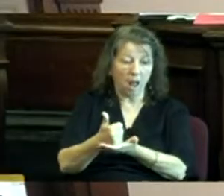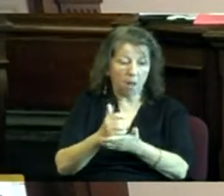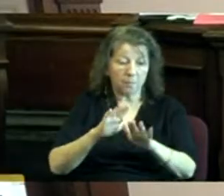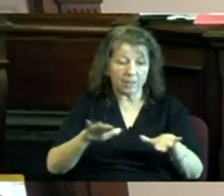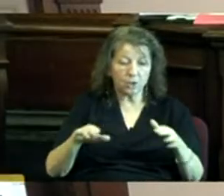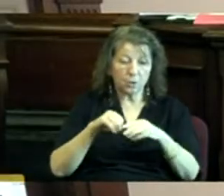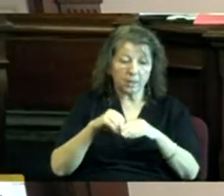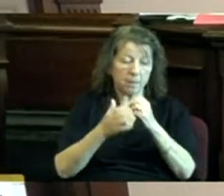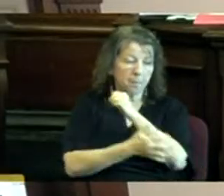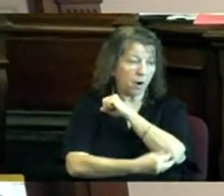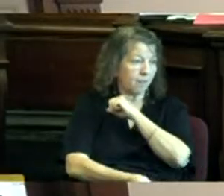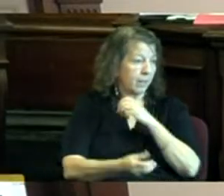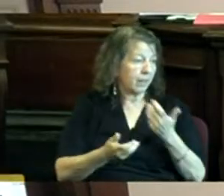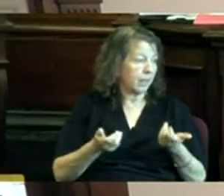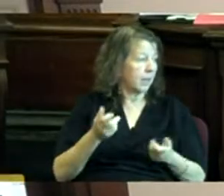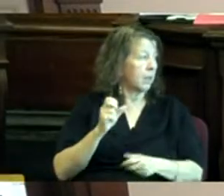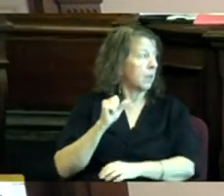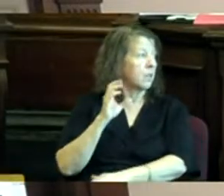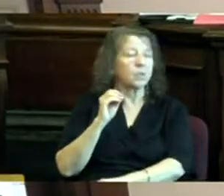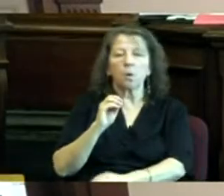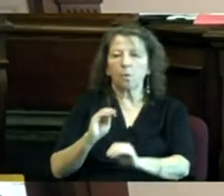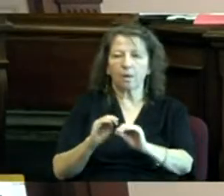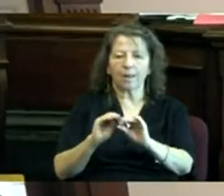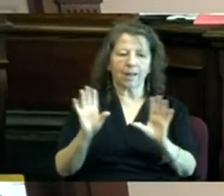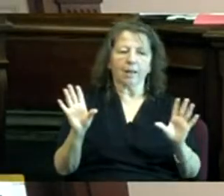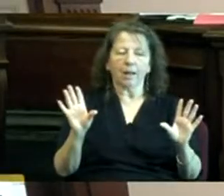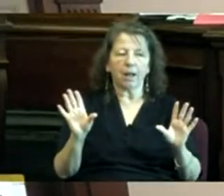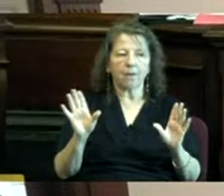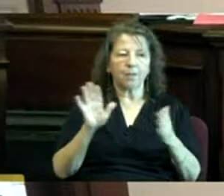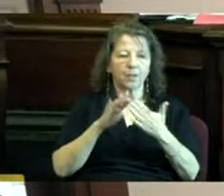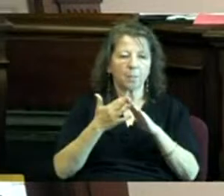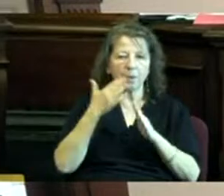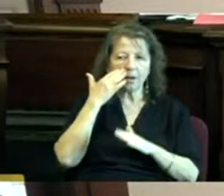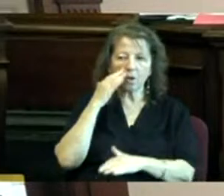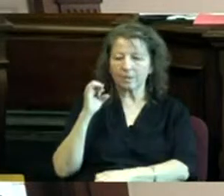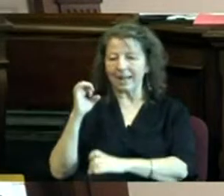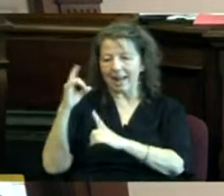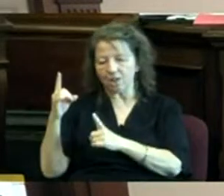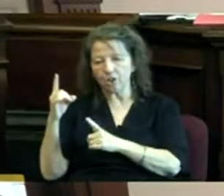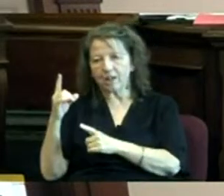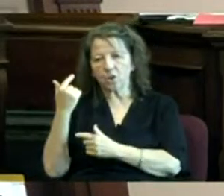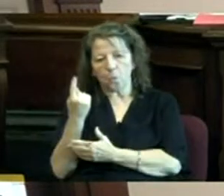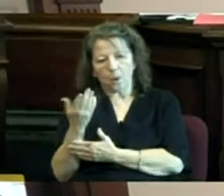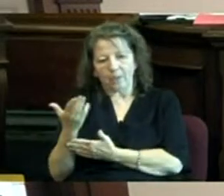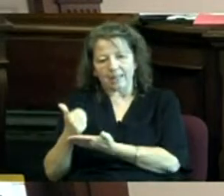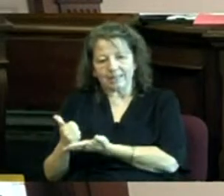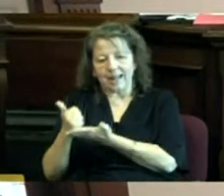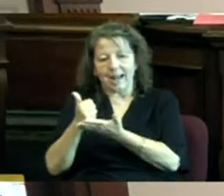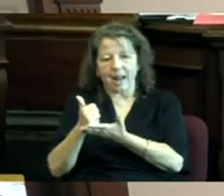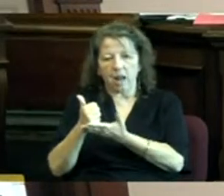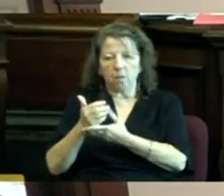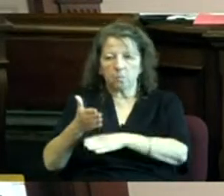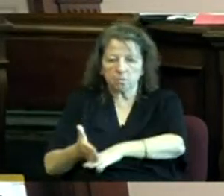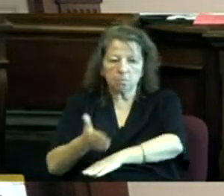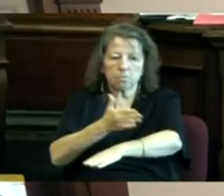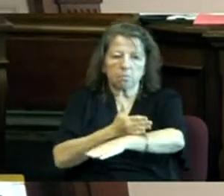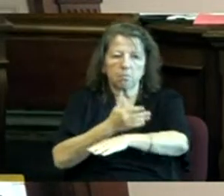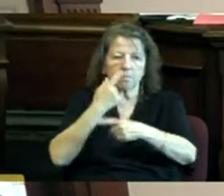from the community related to childhood poverty. So it's no